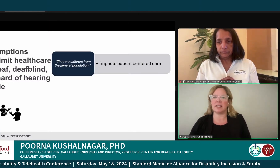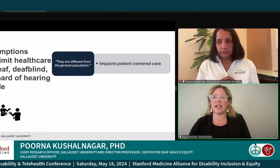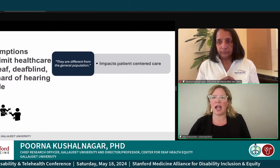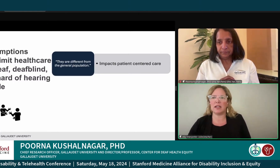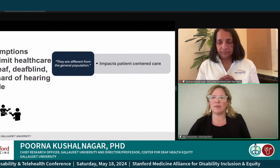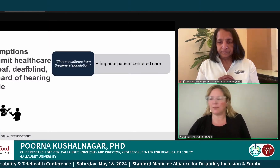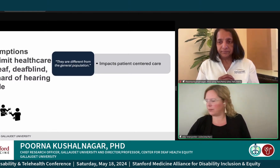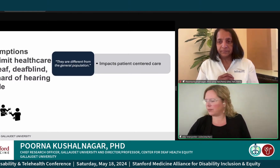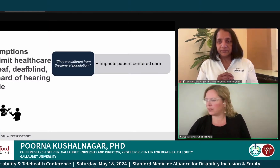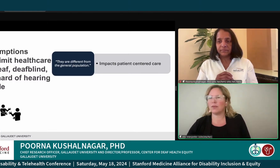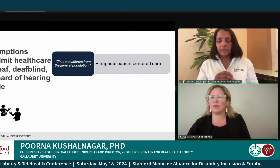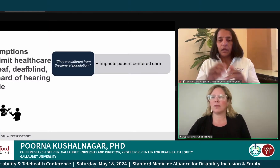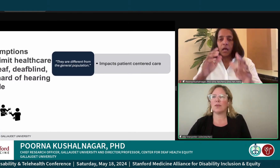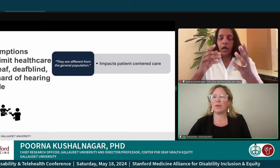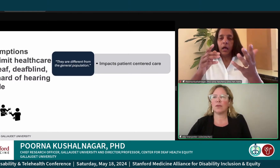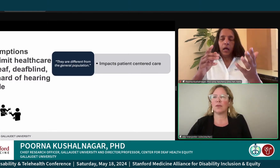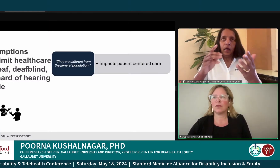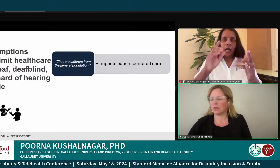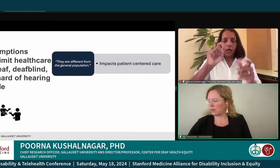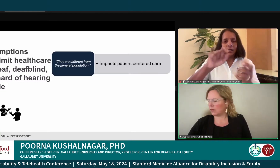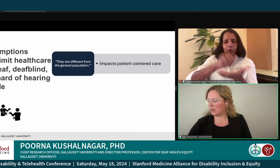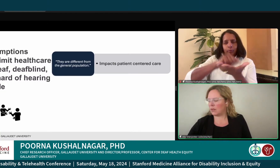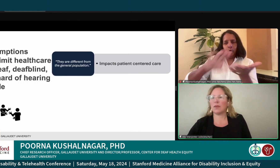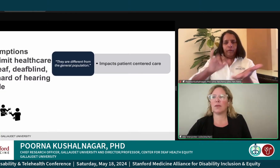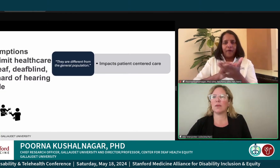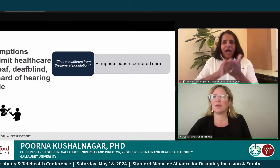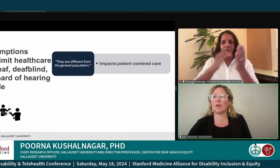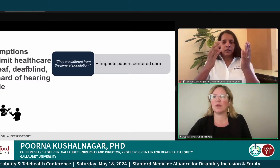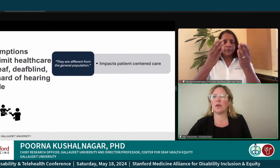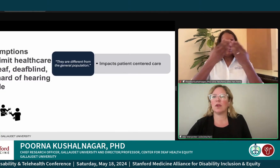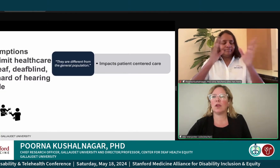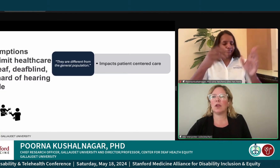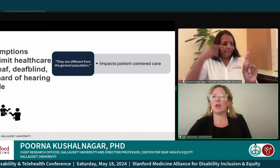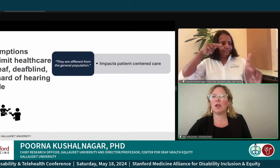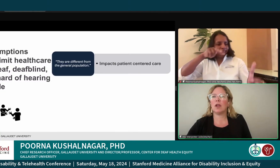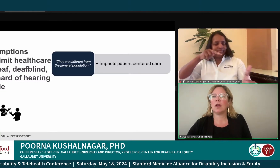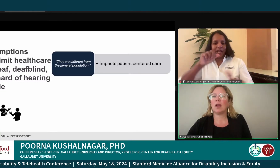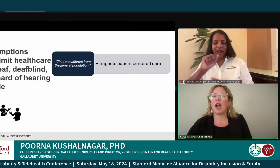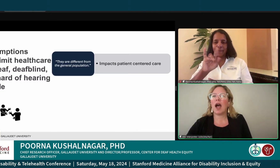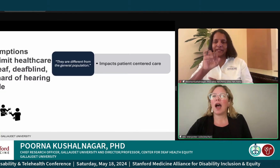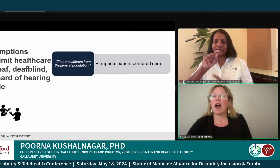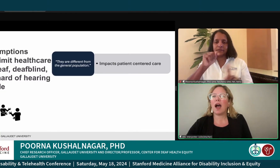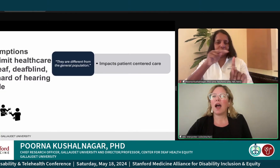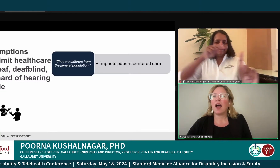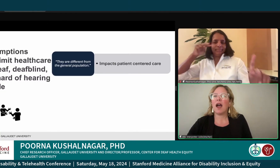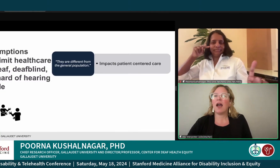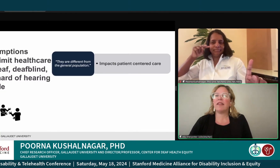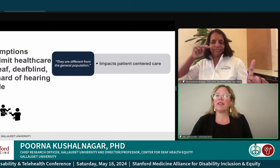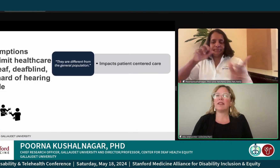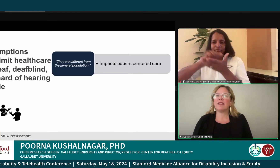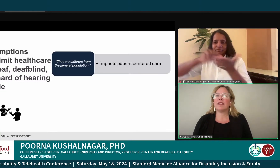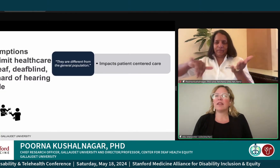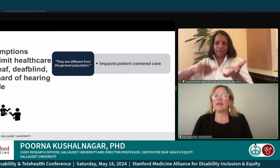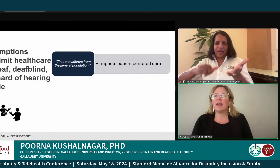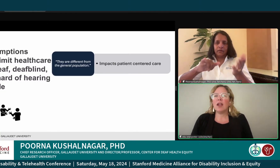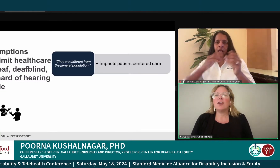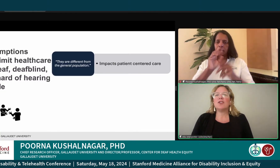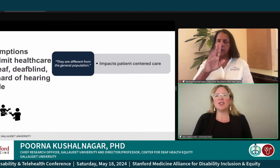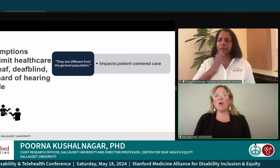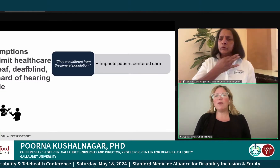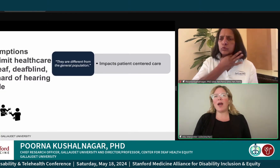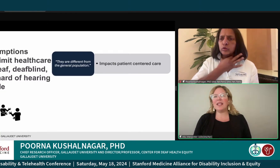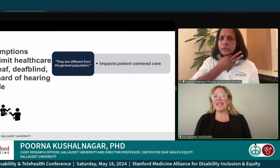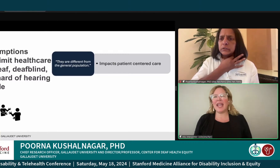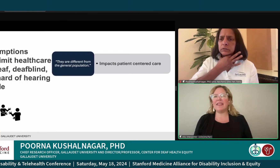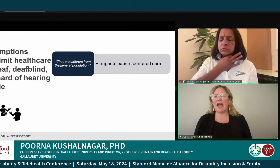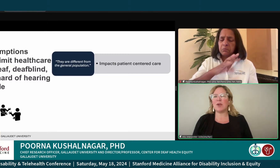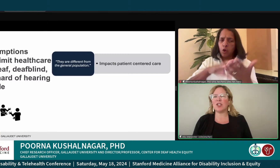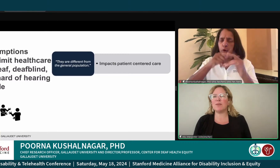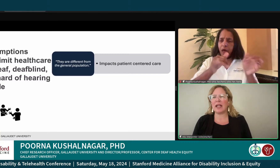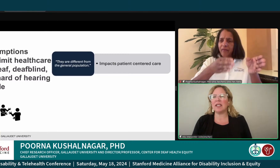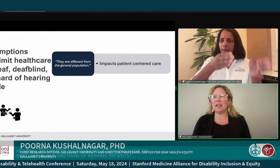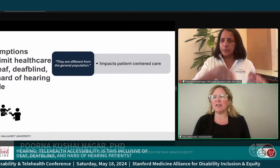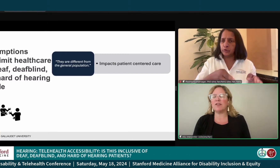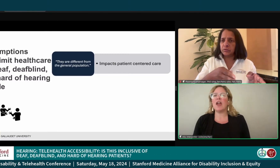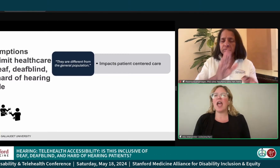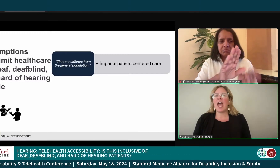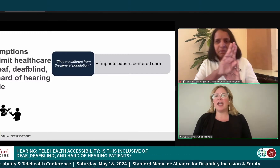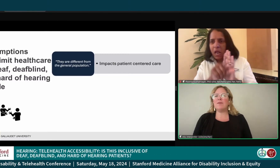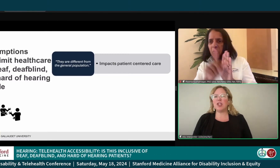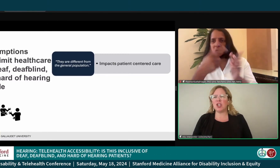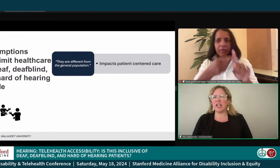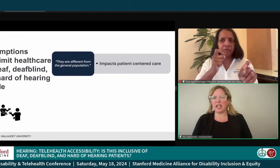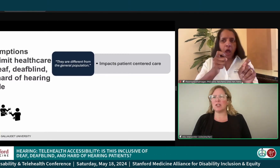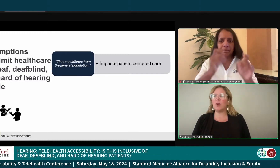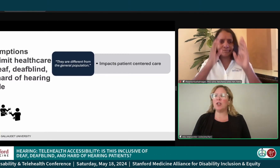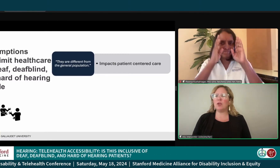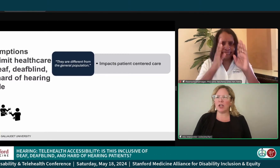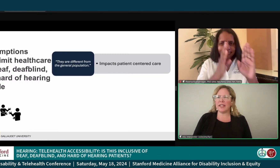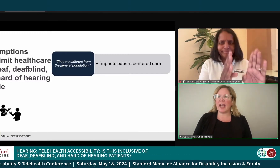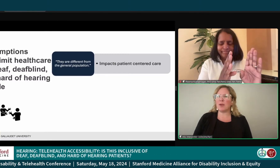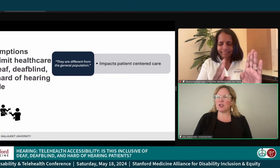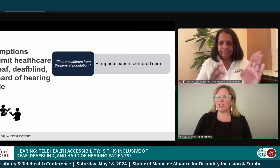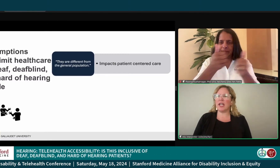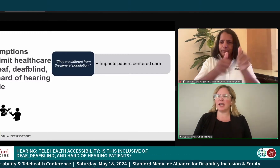this slide. So we wanna take that perspective. And I'm curious. When you look at that person